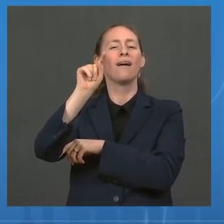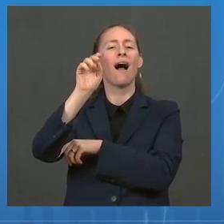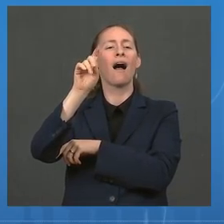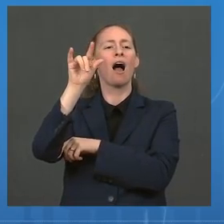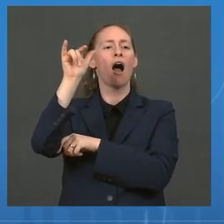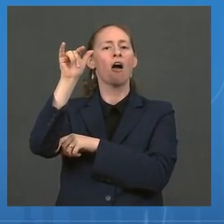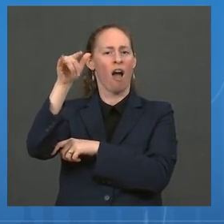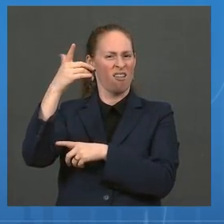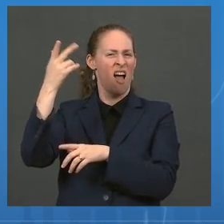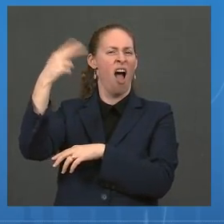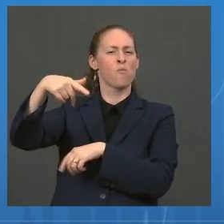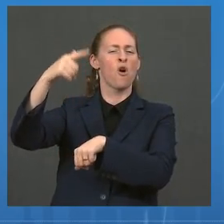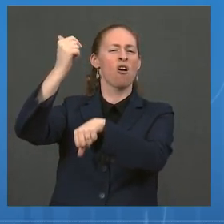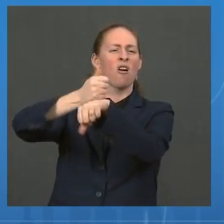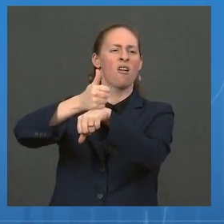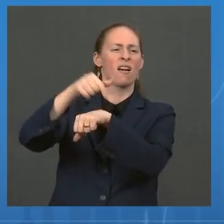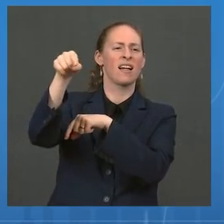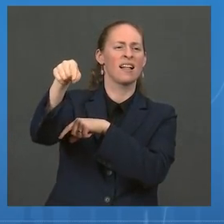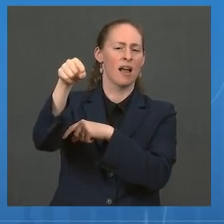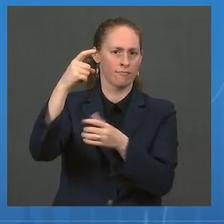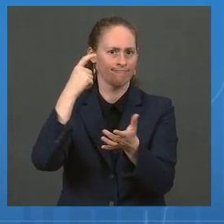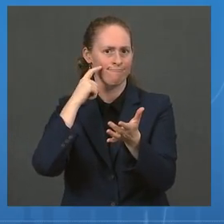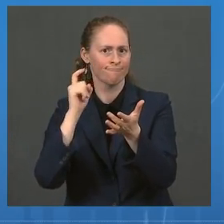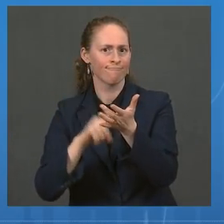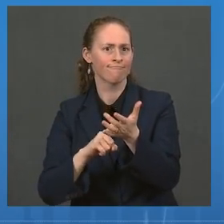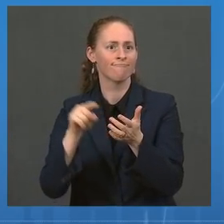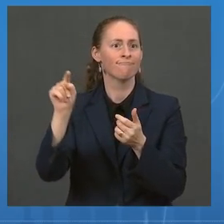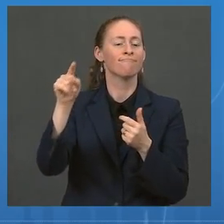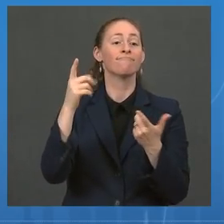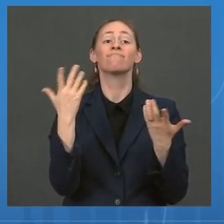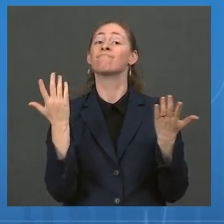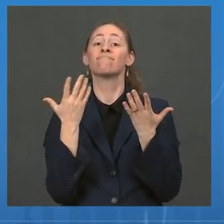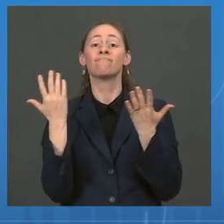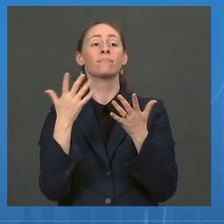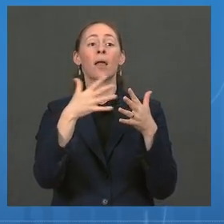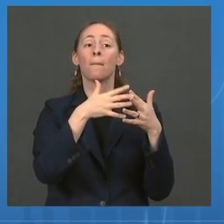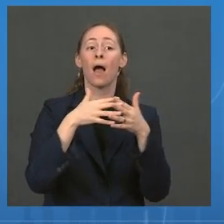And in the last few days, we've seen American Airlines, Southwest, JetBlue,